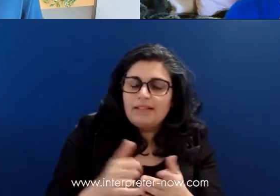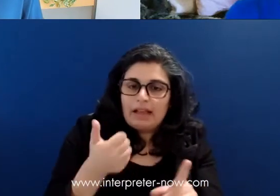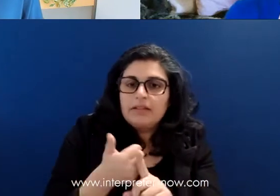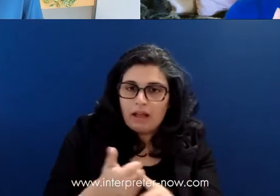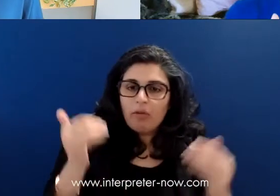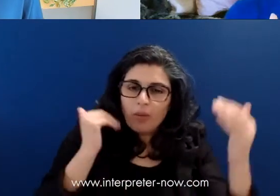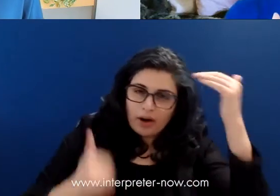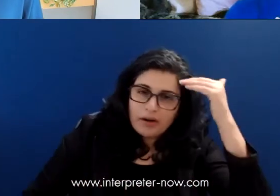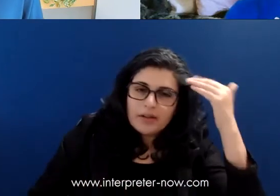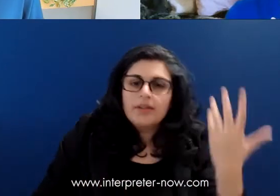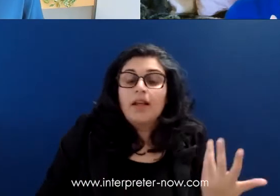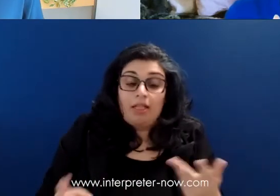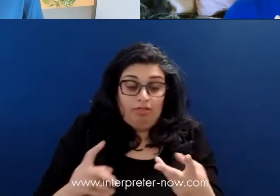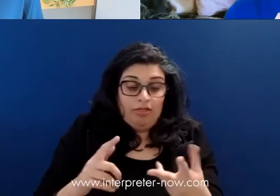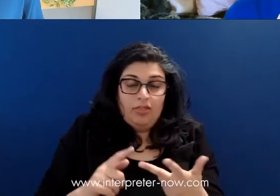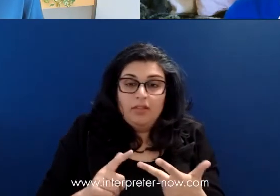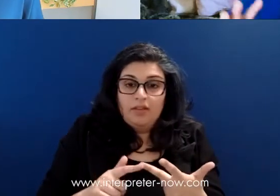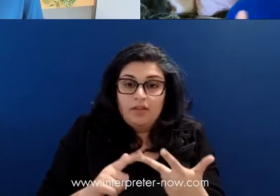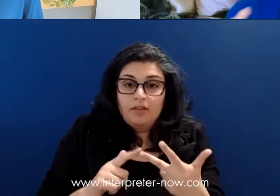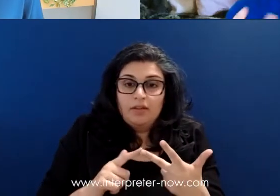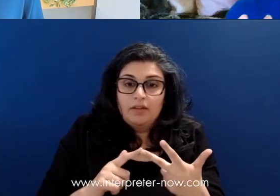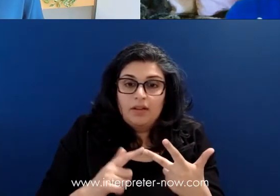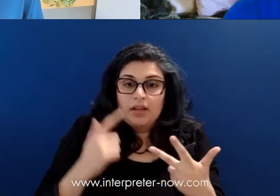The third component is mental or cognitive capacity.